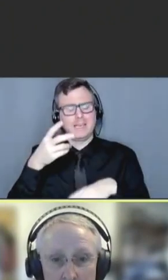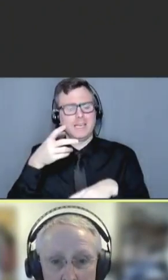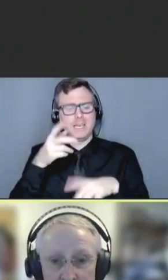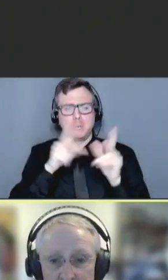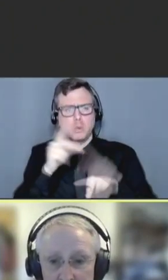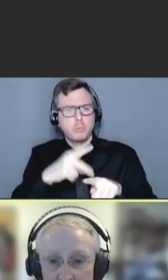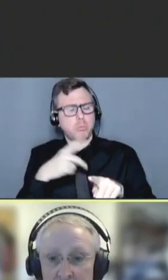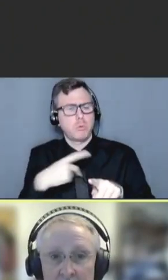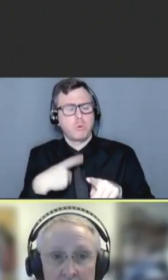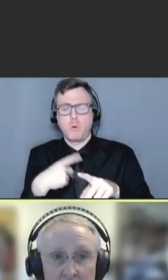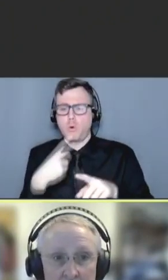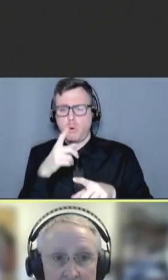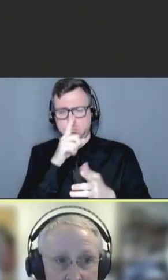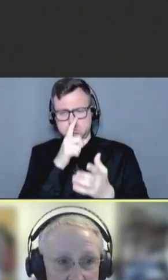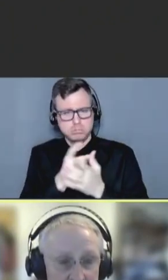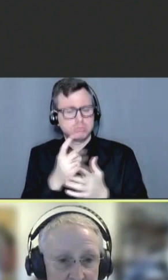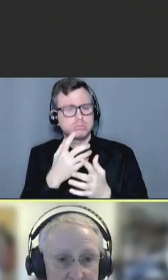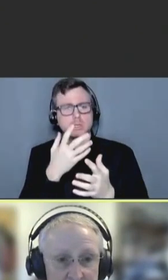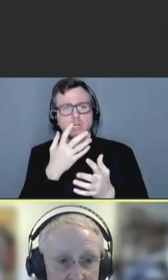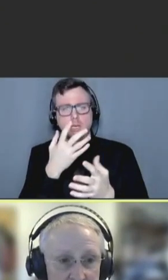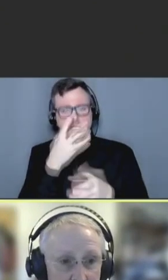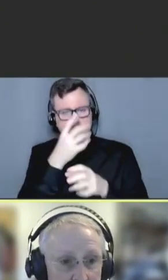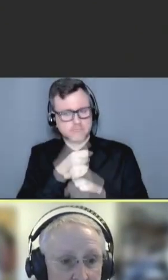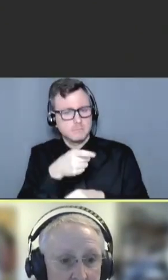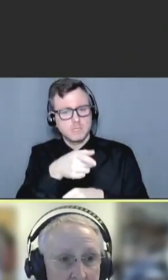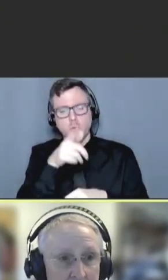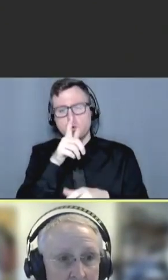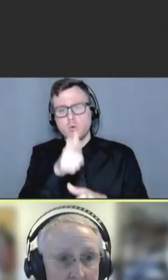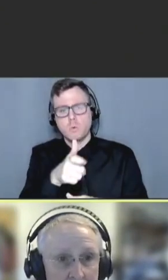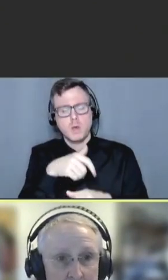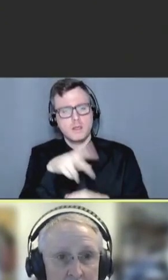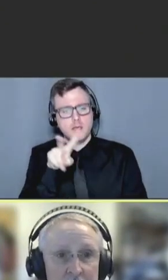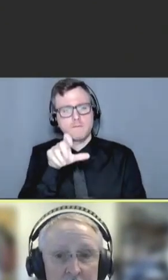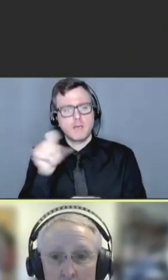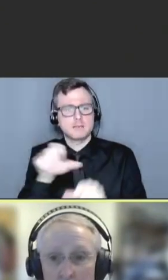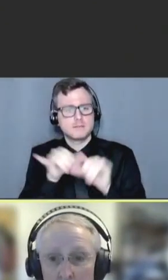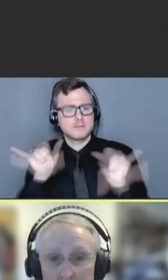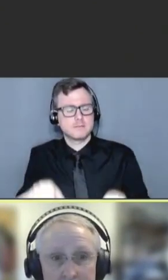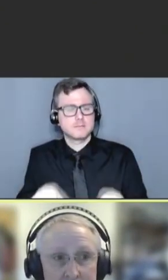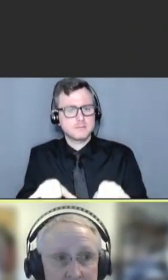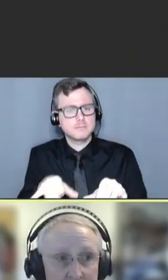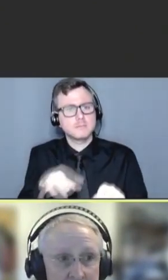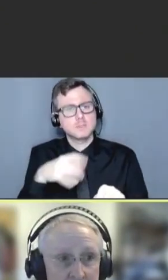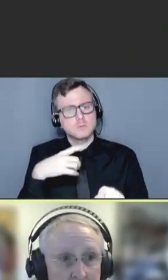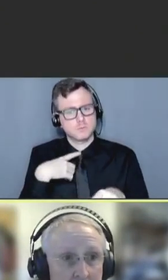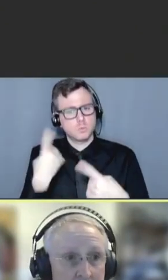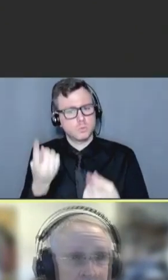across the vaccine safety system that have helped us in our work. Next slide, please.